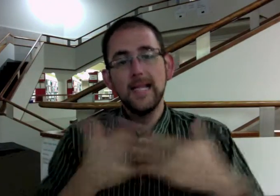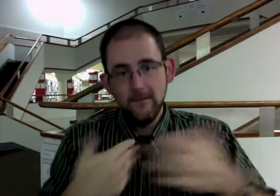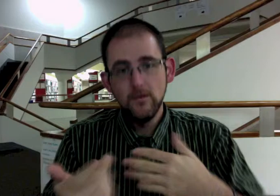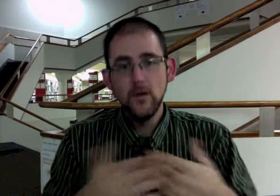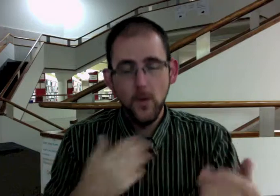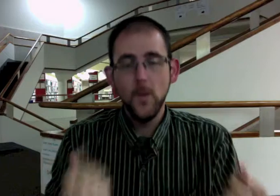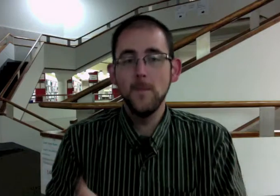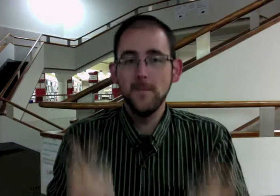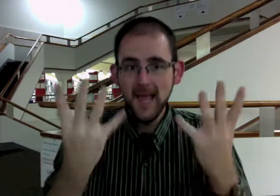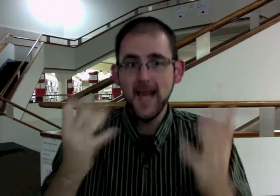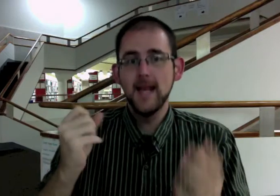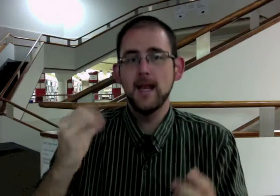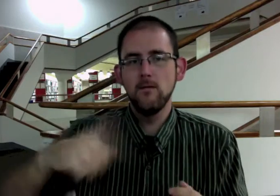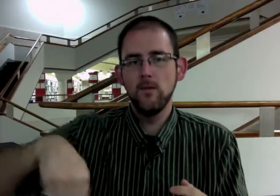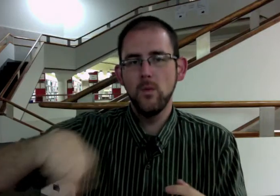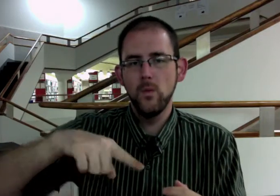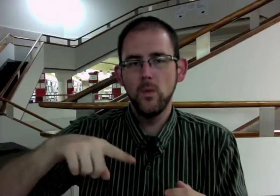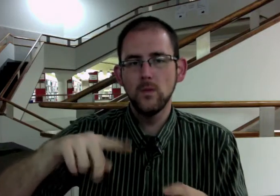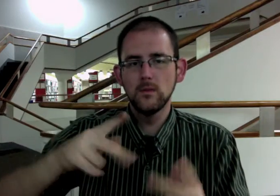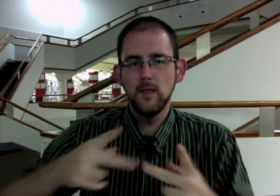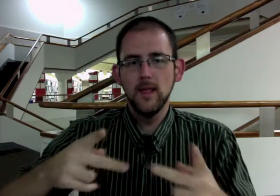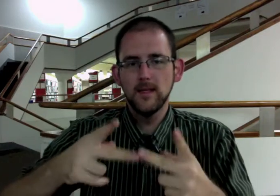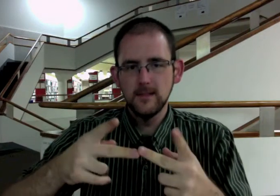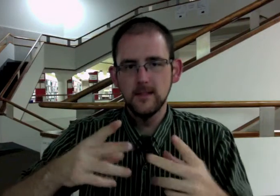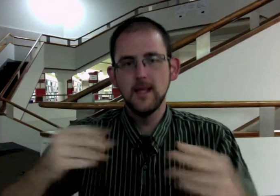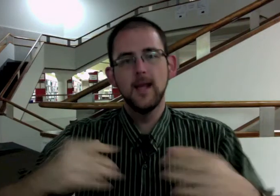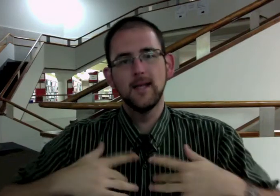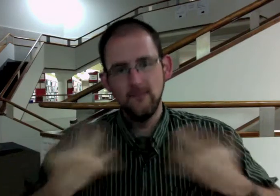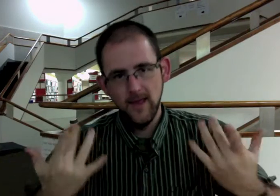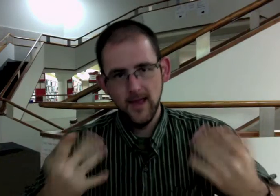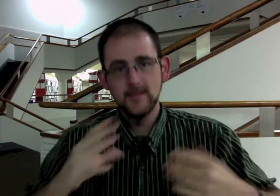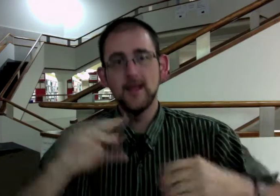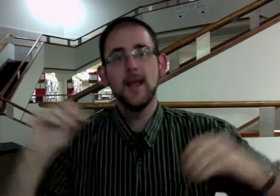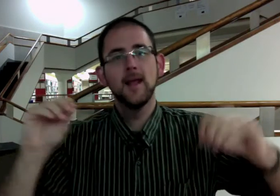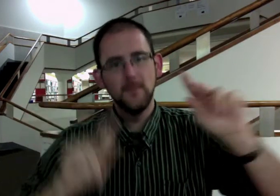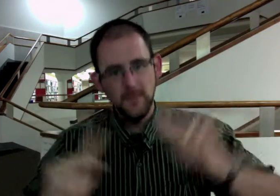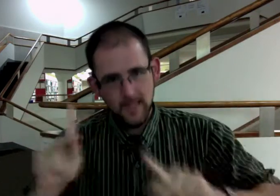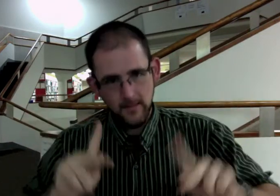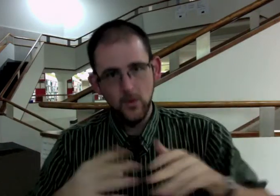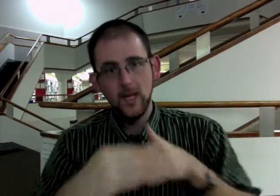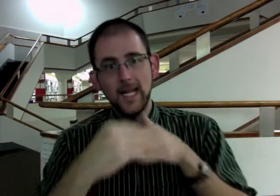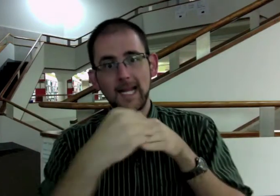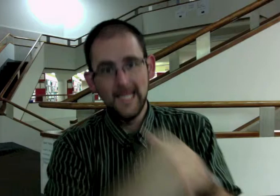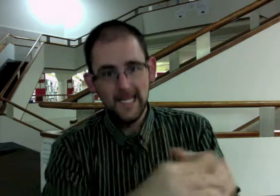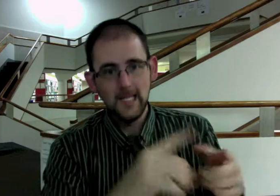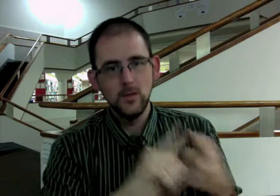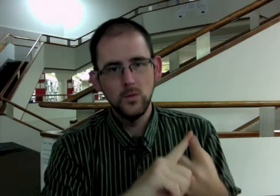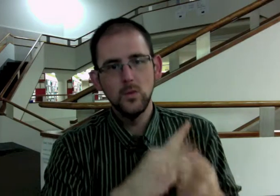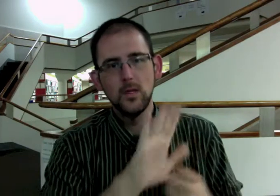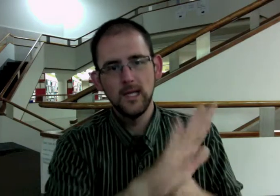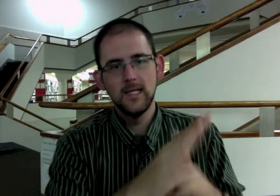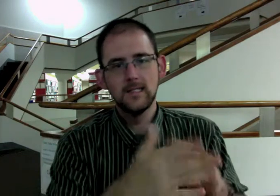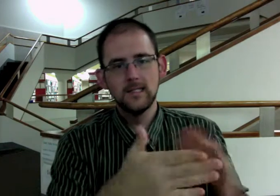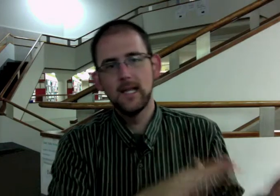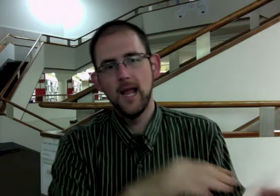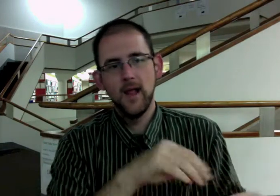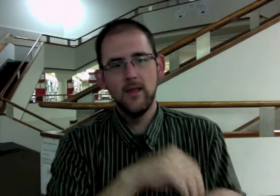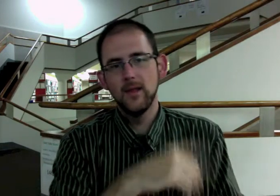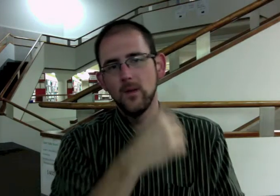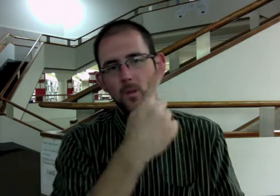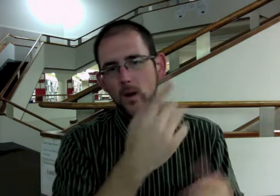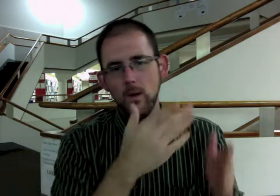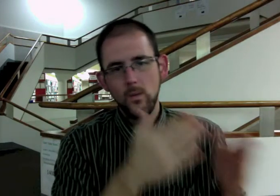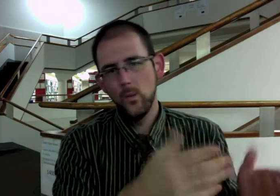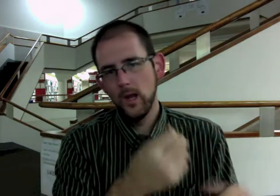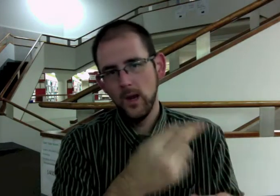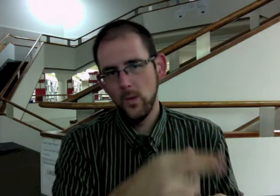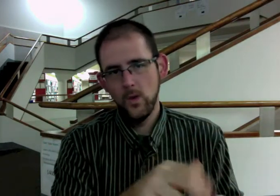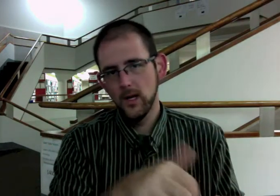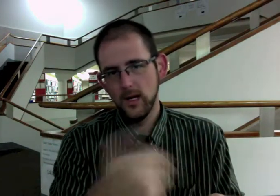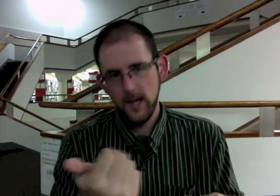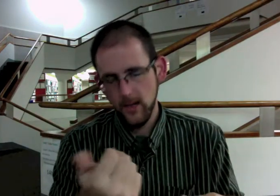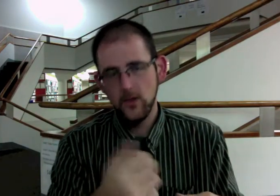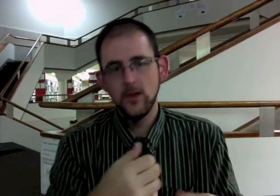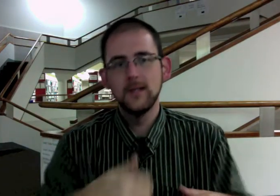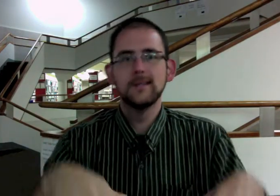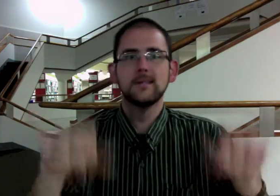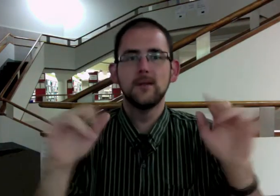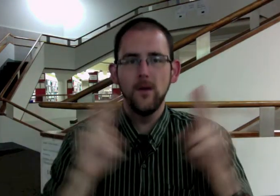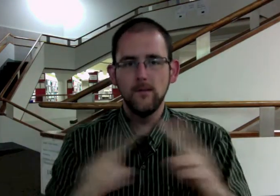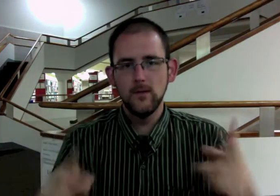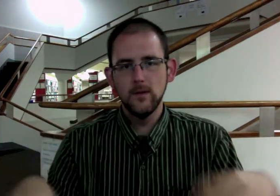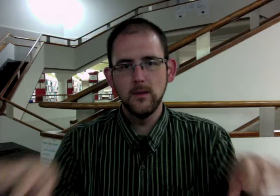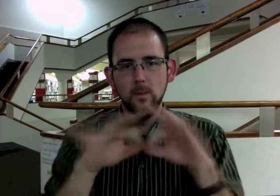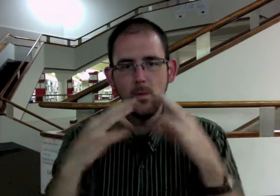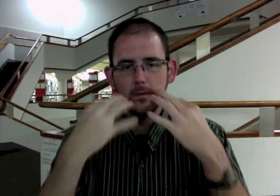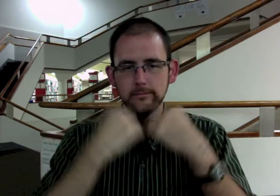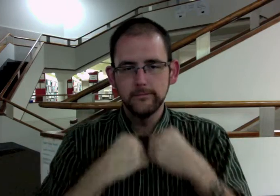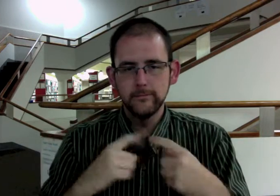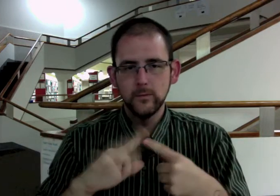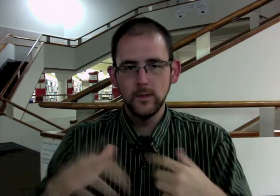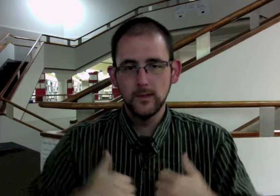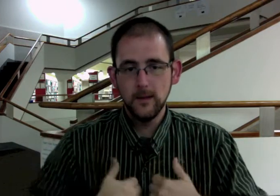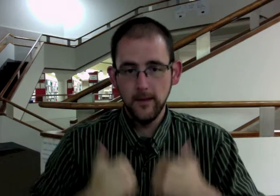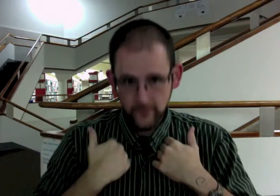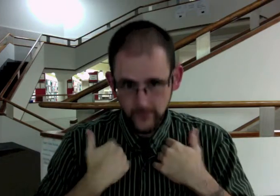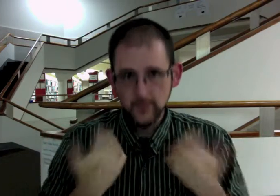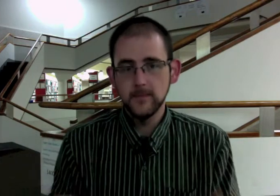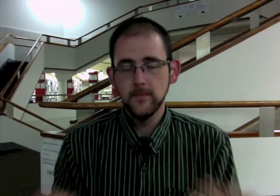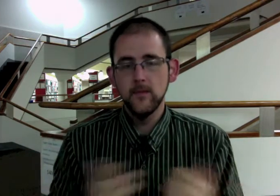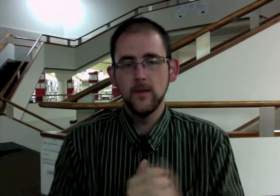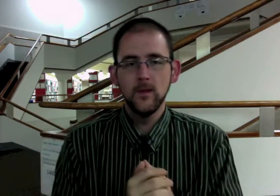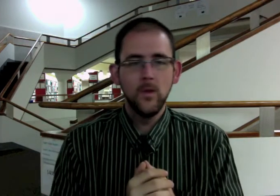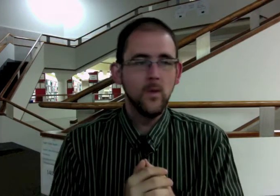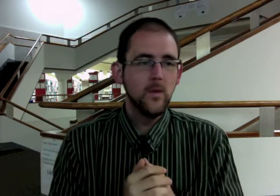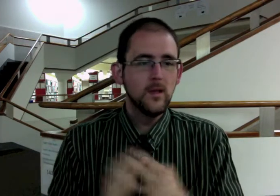Even though each of these events, places, and people lead to his death in one way or another, they're still important to the course of his life.